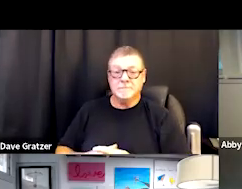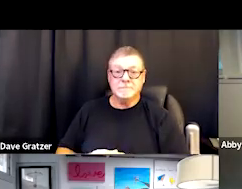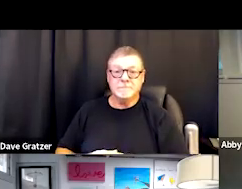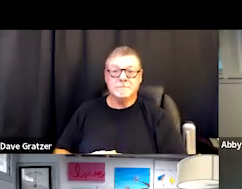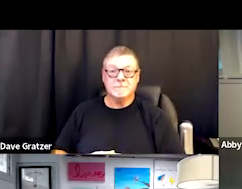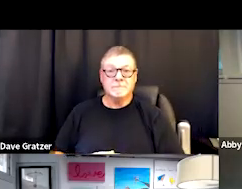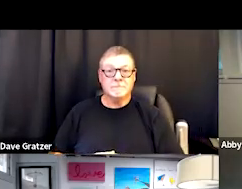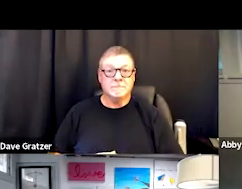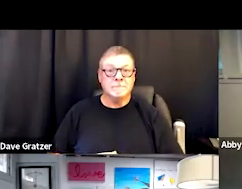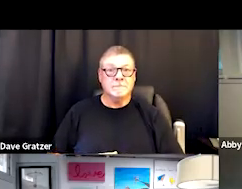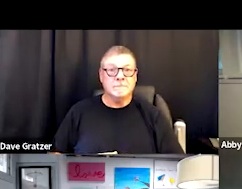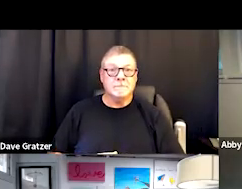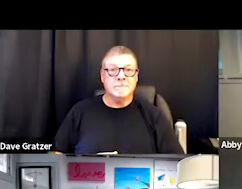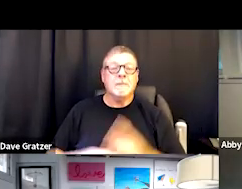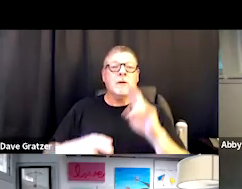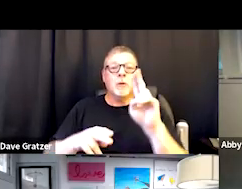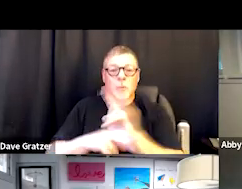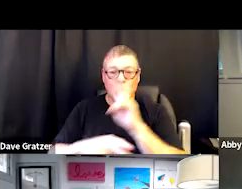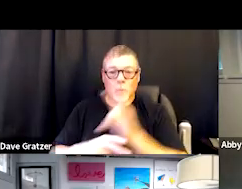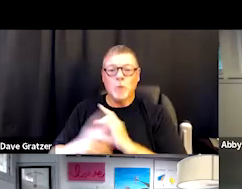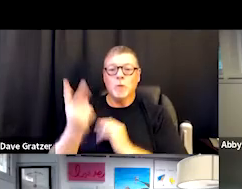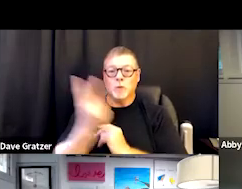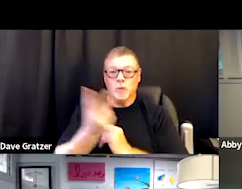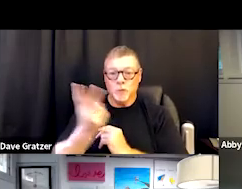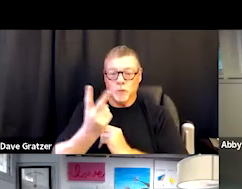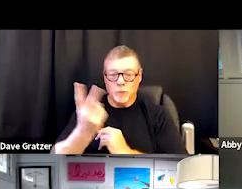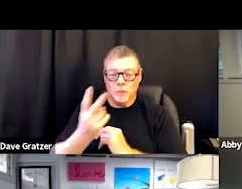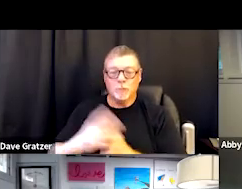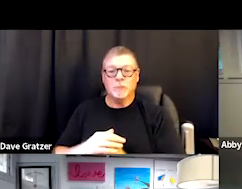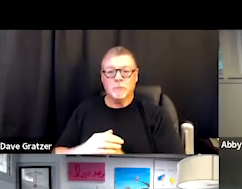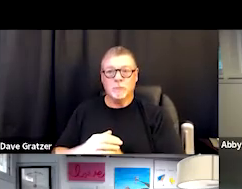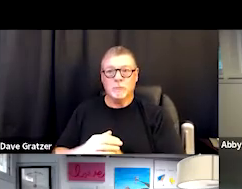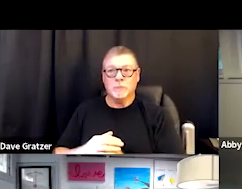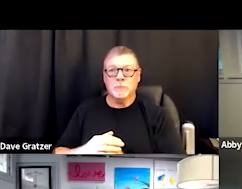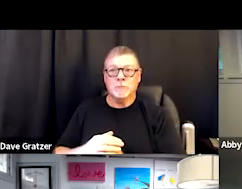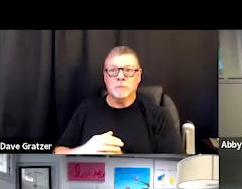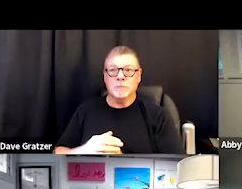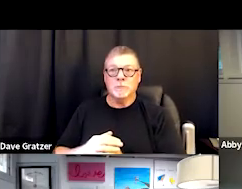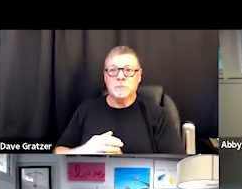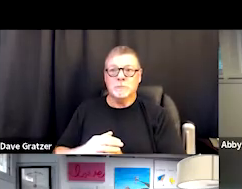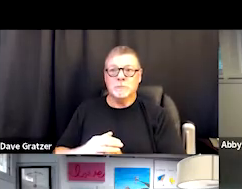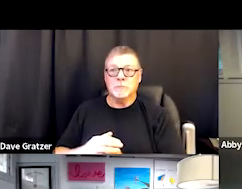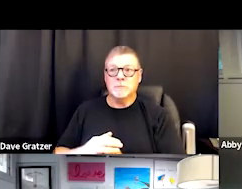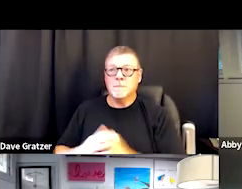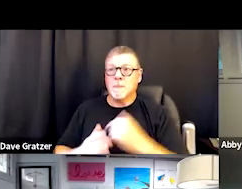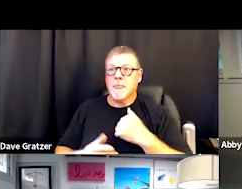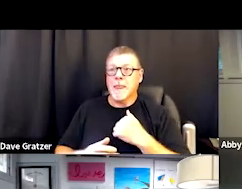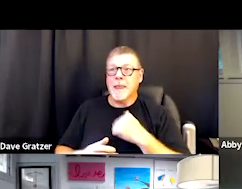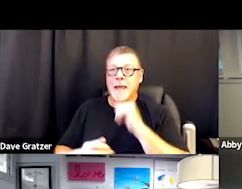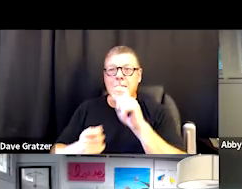So use those two resources. I wasn't exactly sure what you were asking